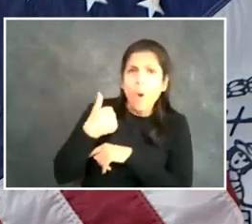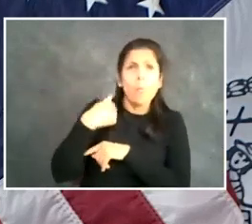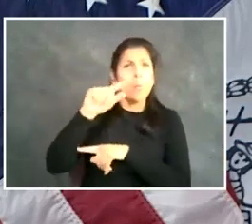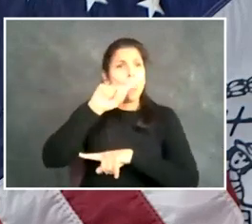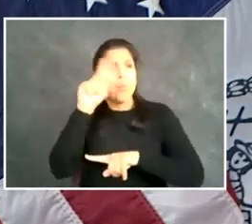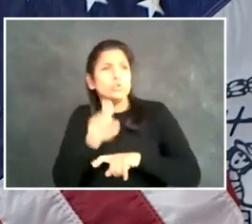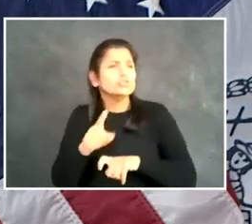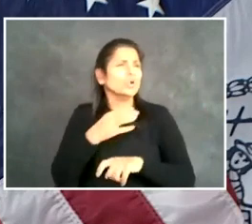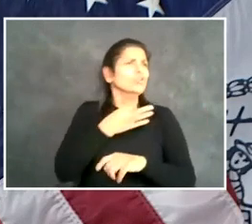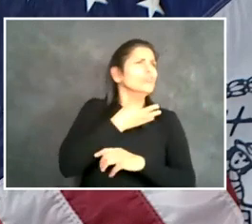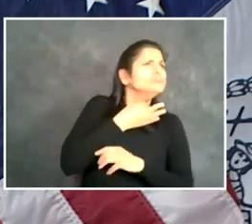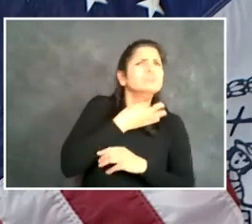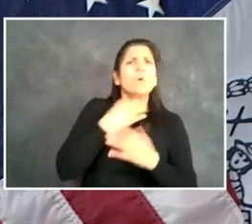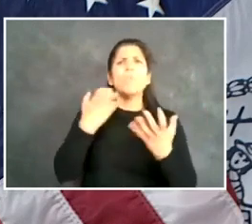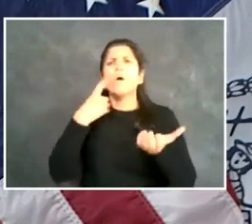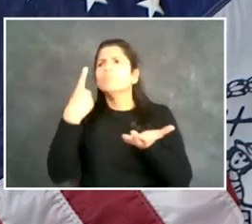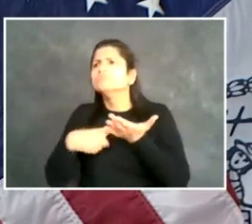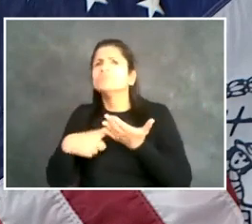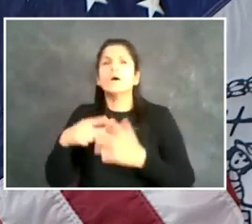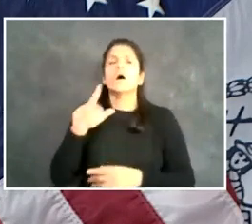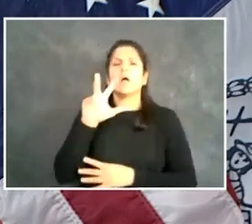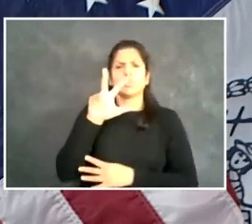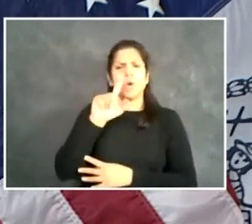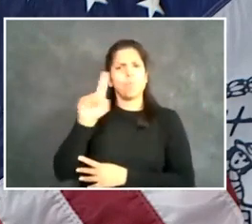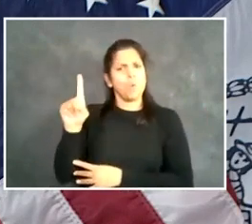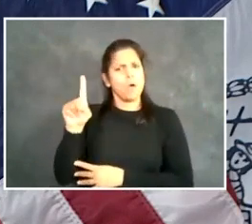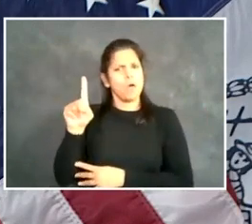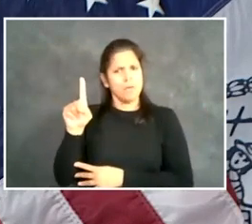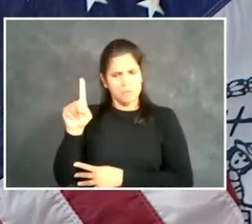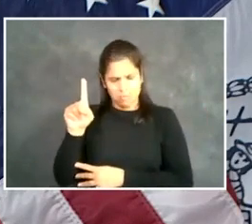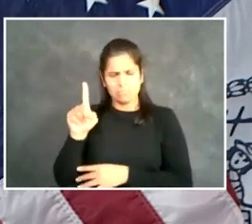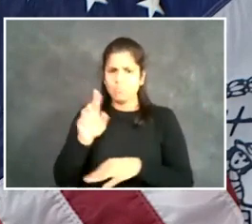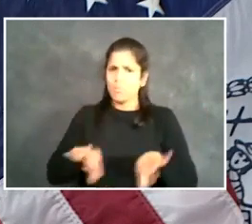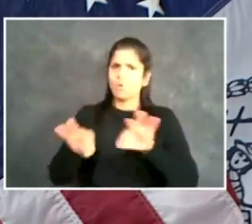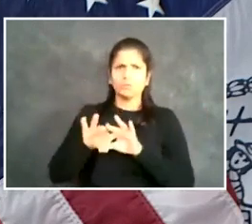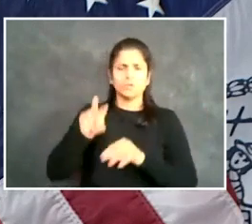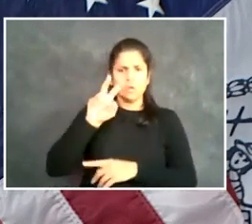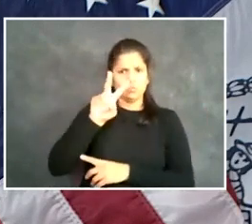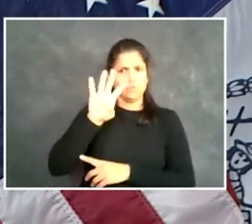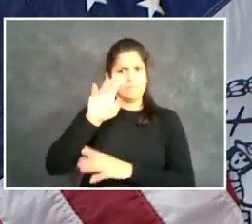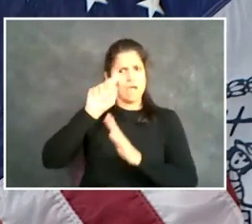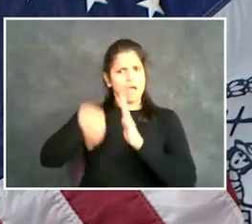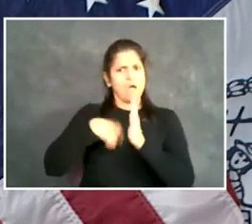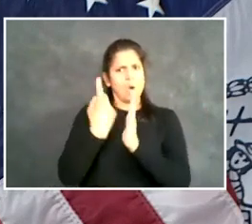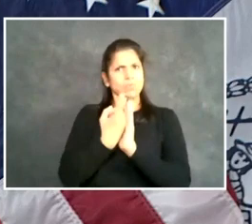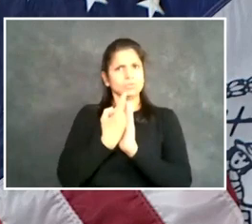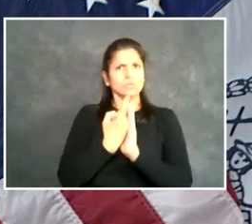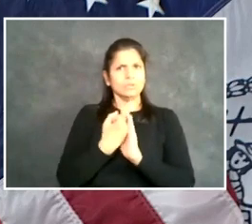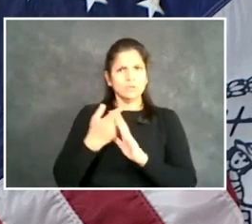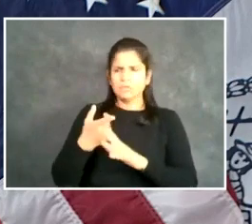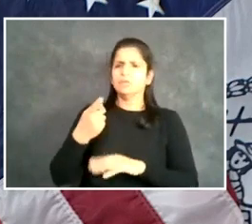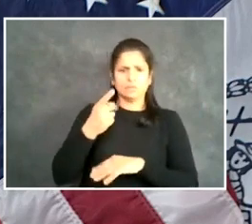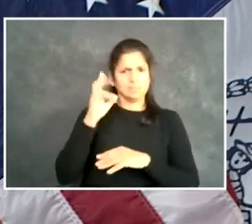FOR FREE. ANYONE WHO NEEDS HELP CAN CALL